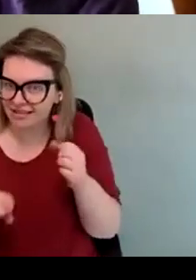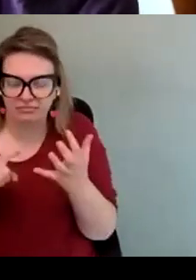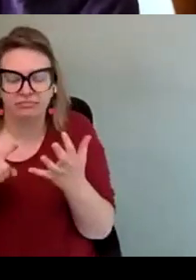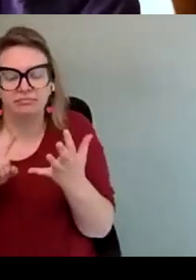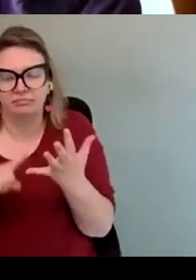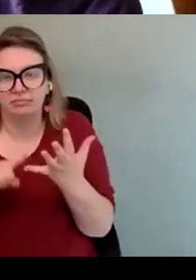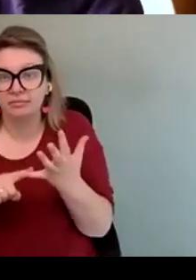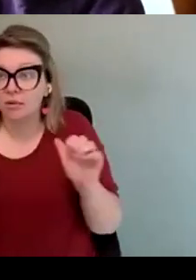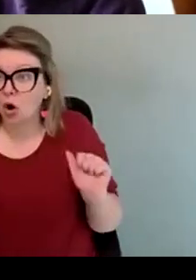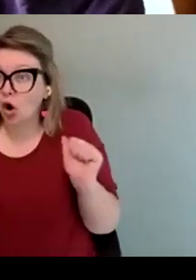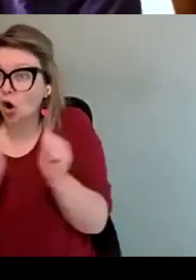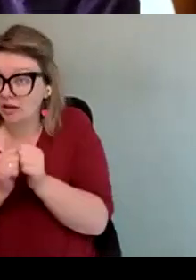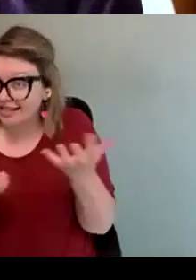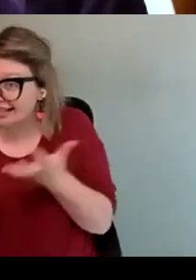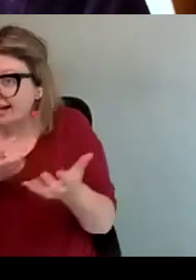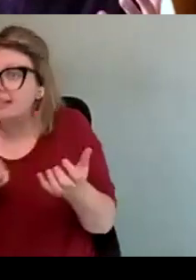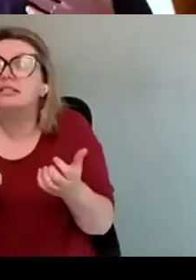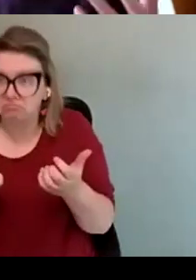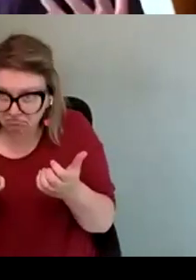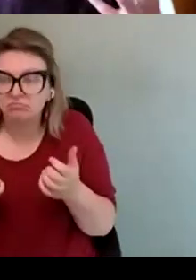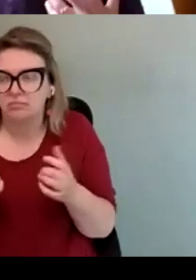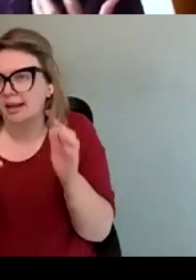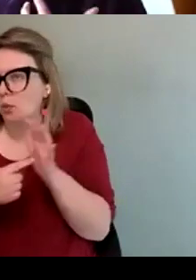and then we'll get to the Q&A at the end. What we're going to have are all these sections